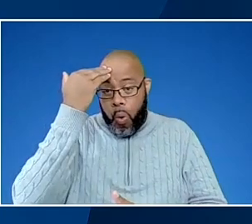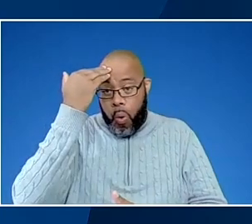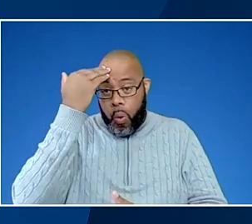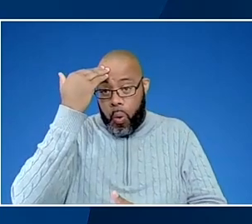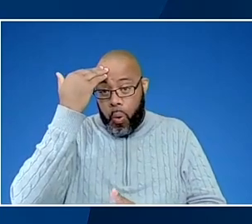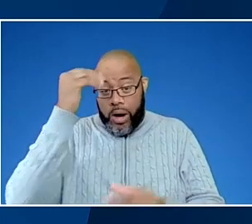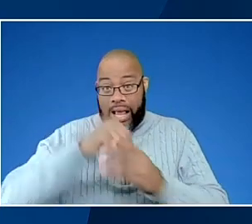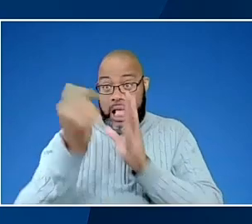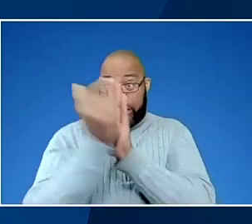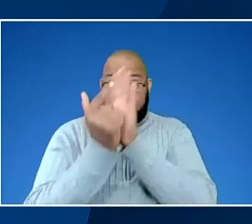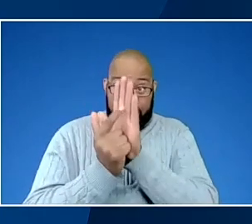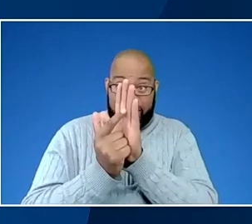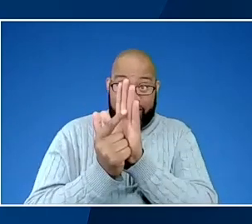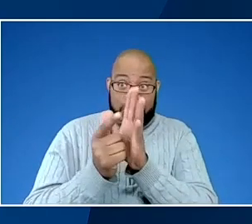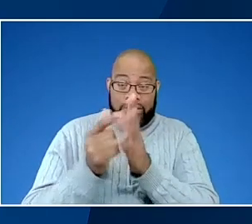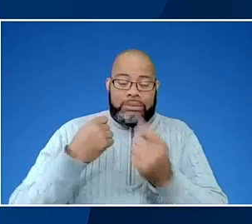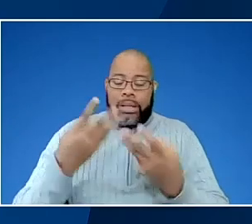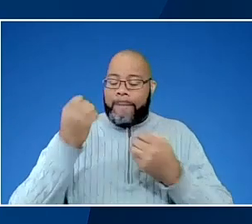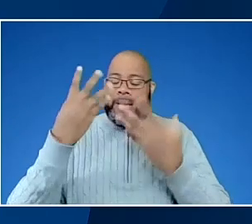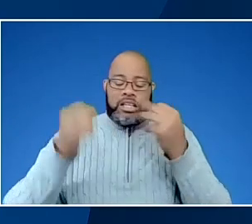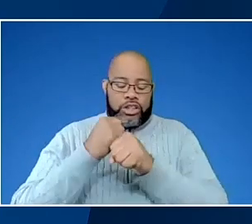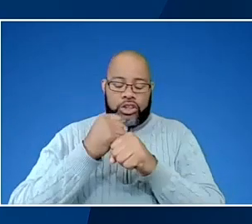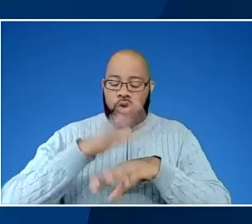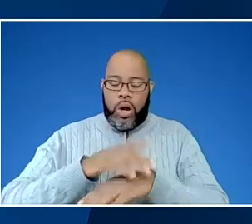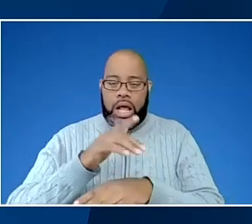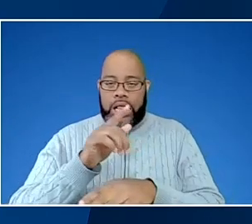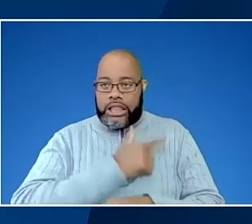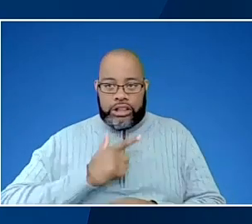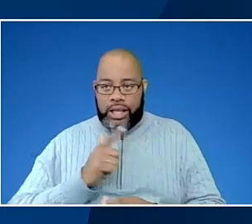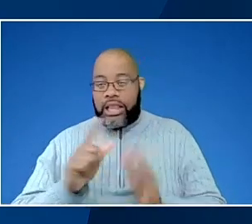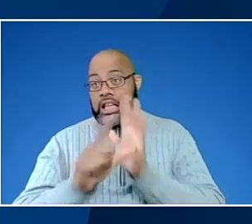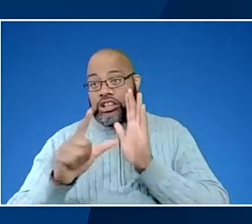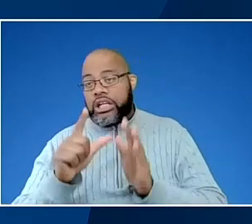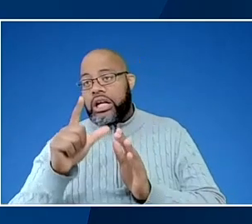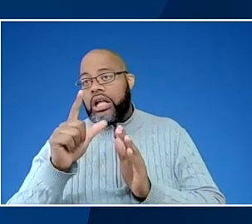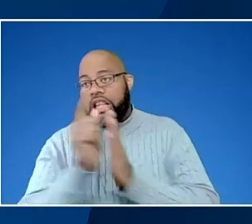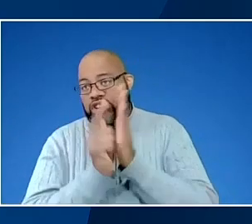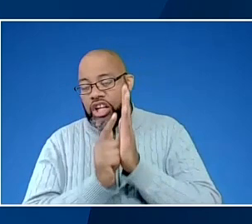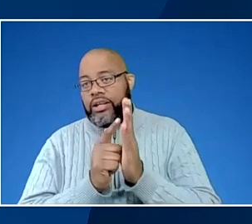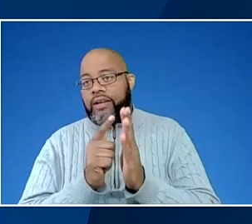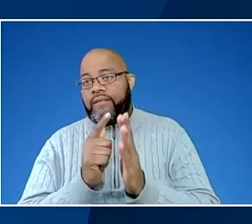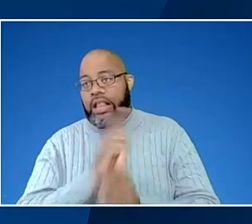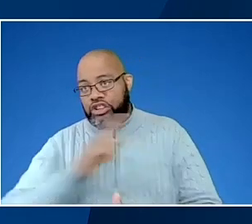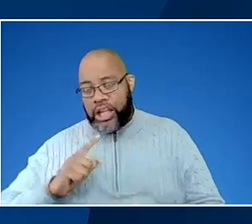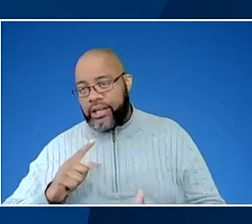setting having spent many years in a legislative caucus, you know, the value of having a little bit of a conversation to